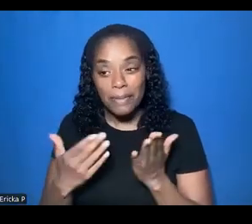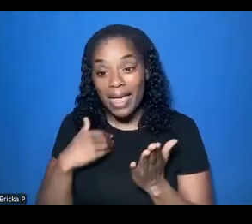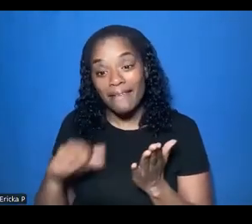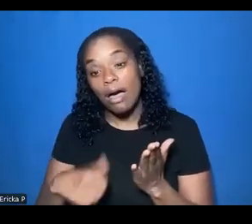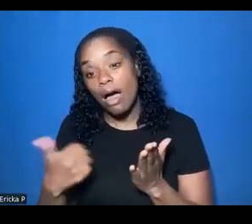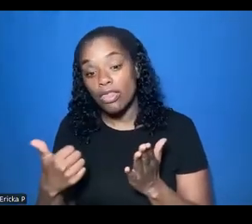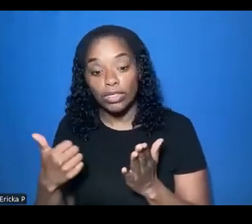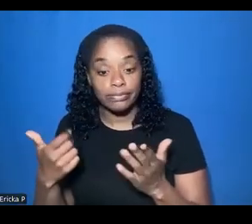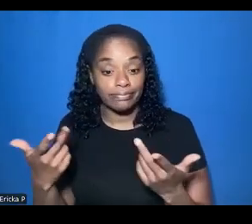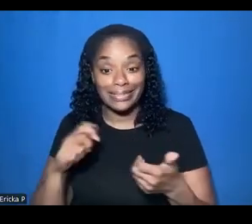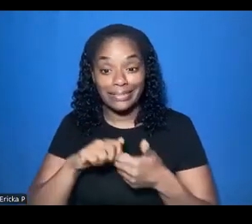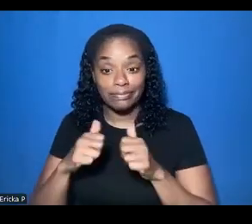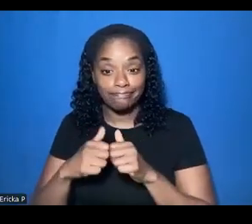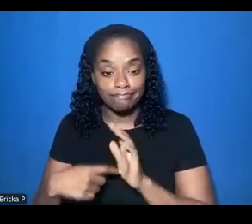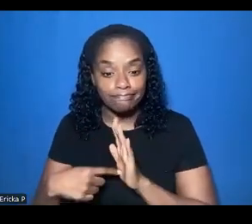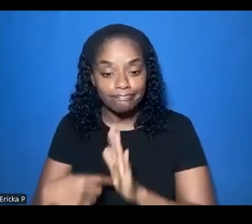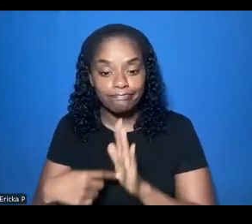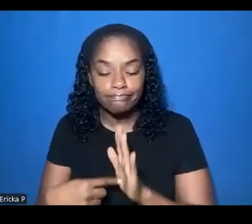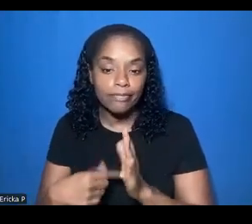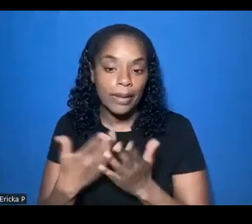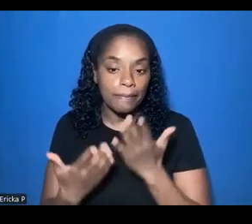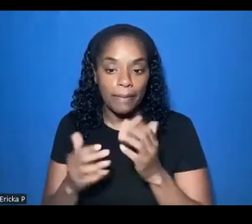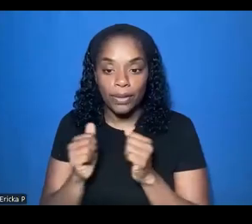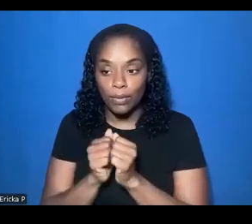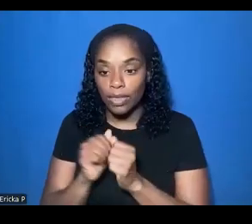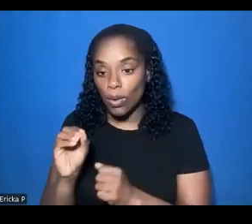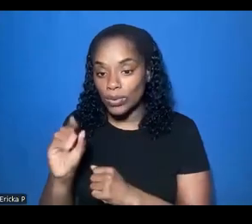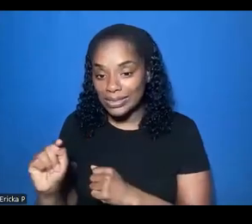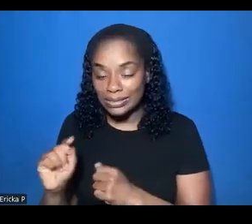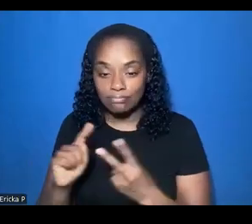For example, in with occupational therapy, speech therapy.